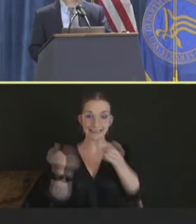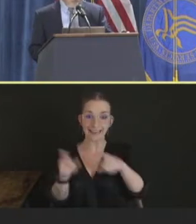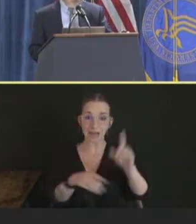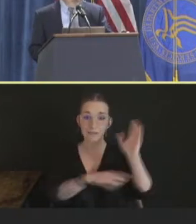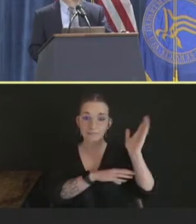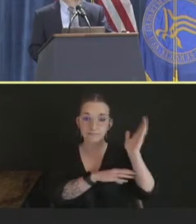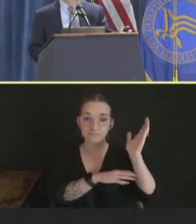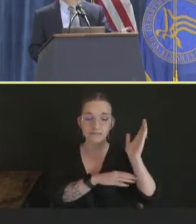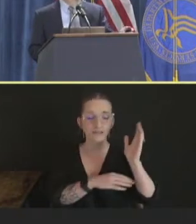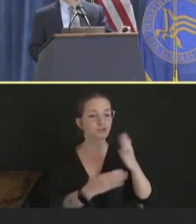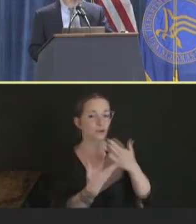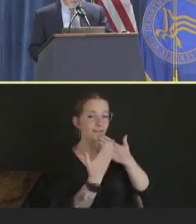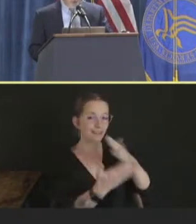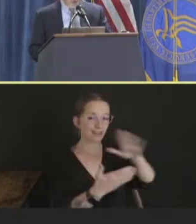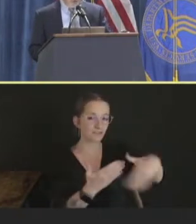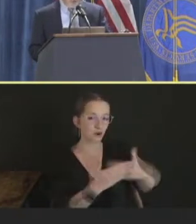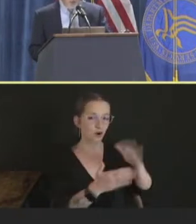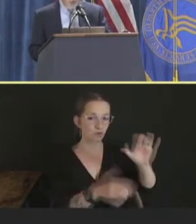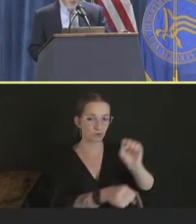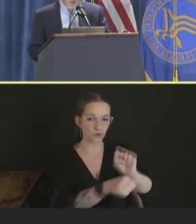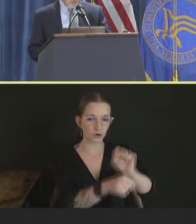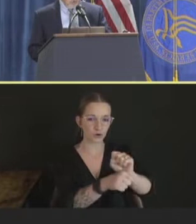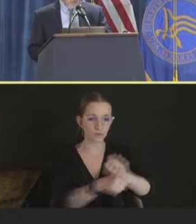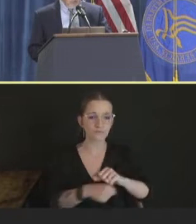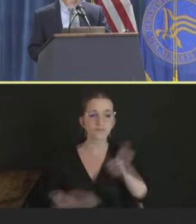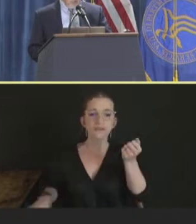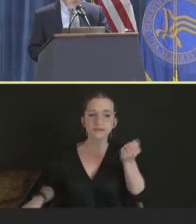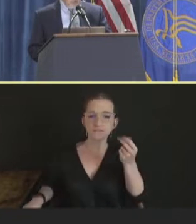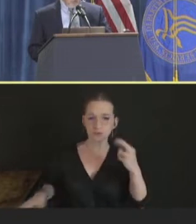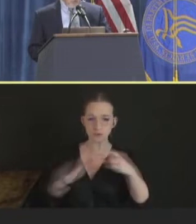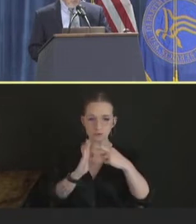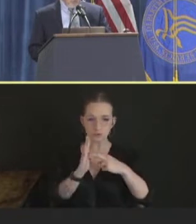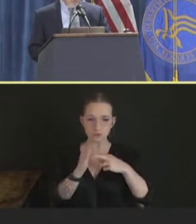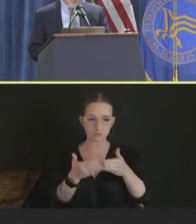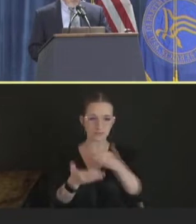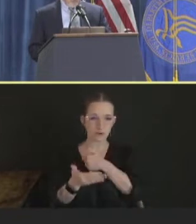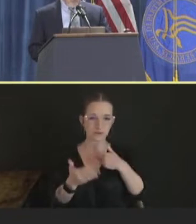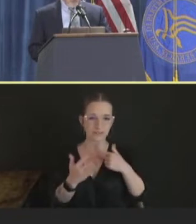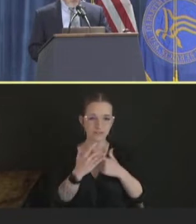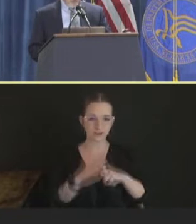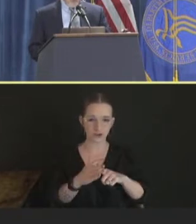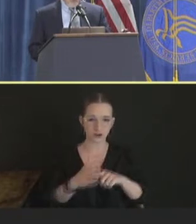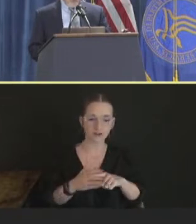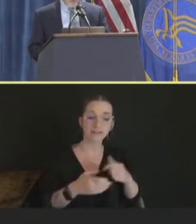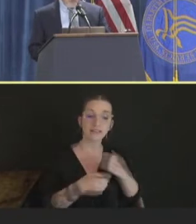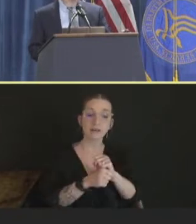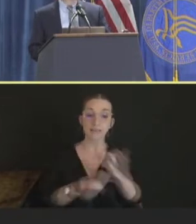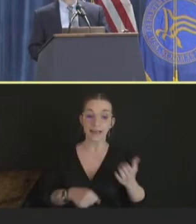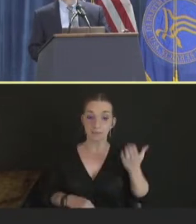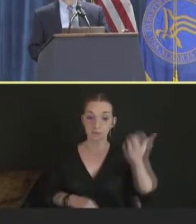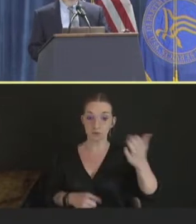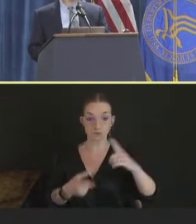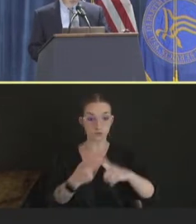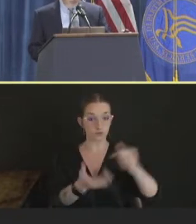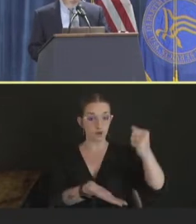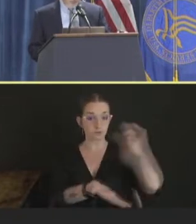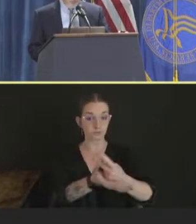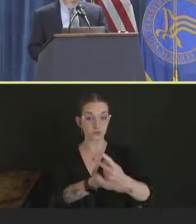Let's start with a few housekeeping items. Then we can move to the review and approval of the meetings from the June 15th-16th 2022